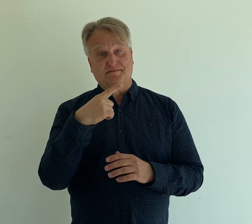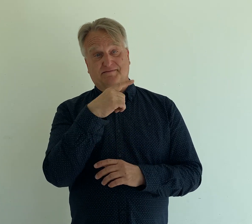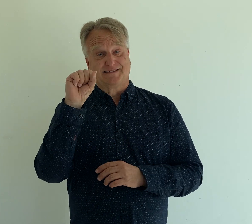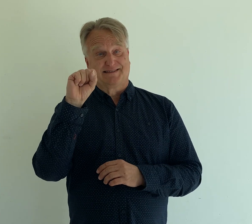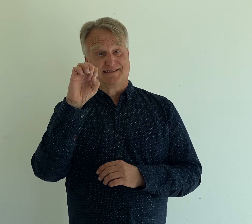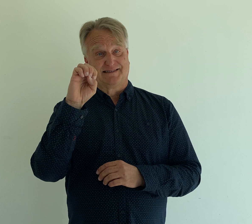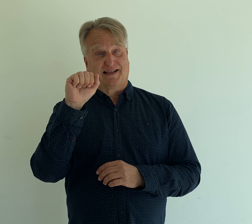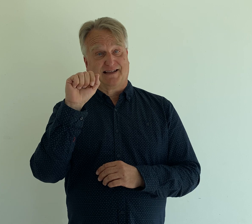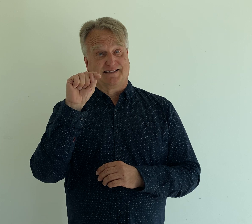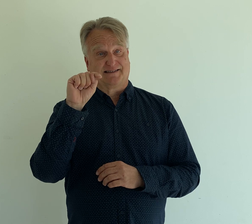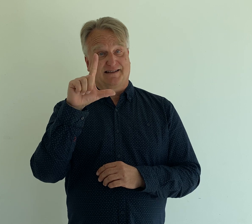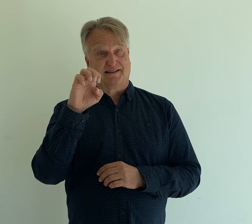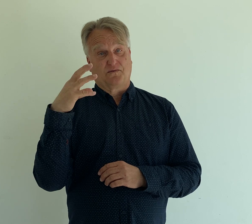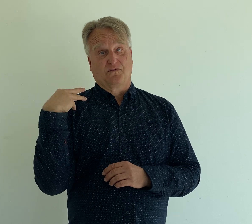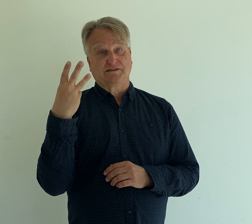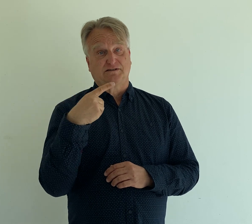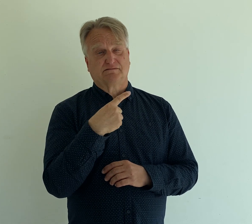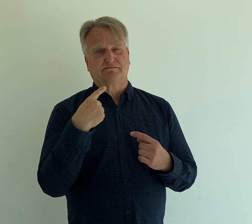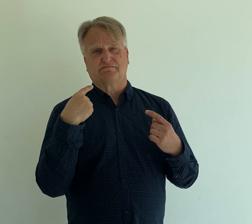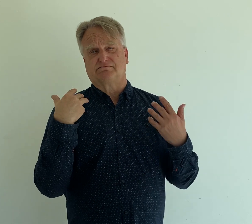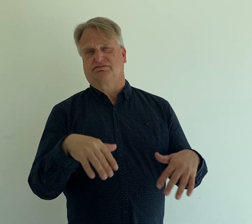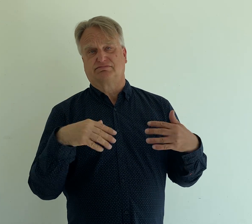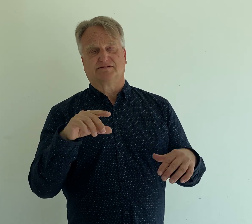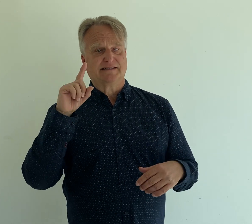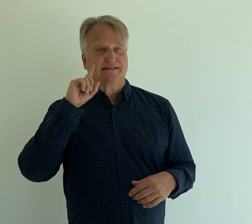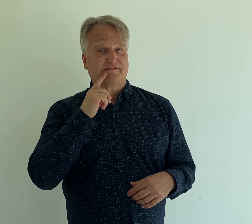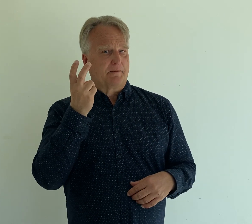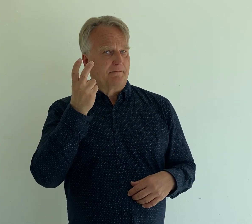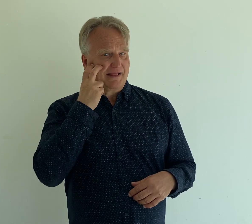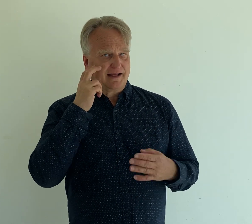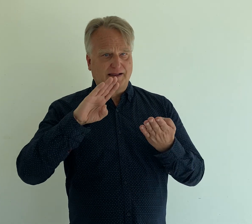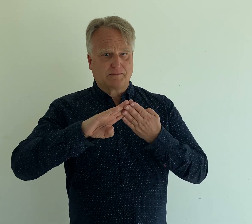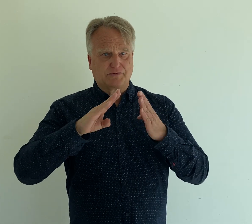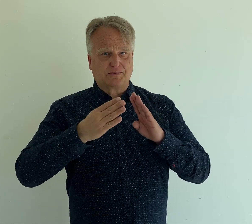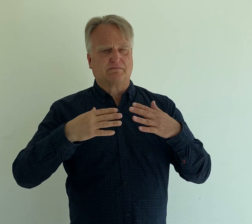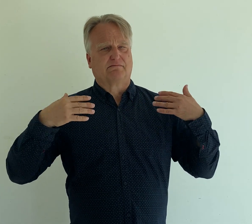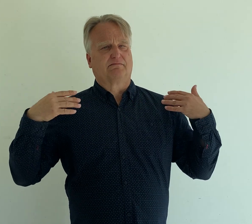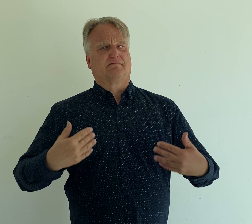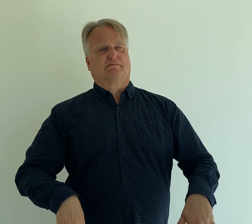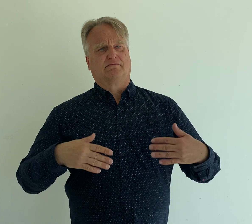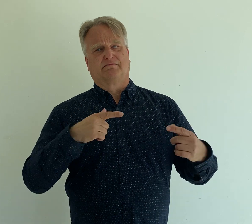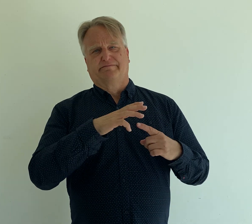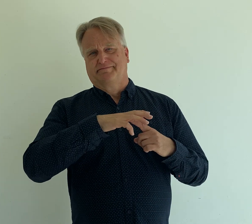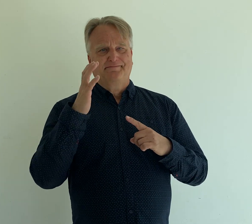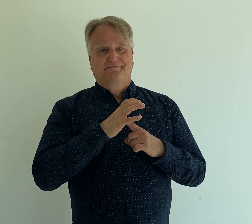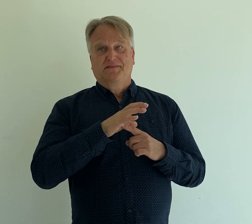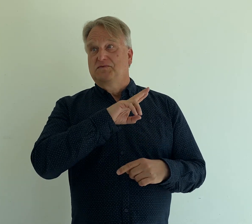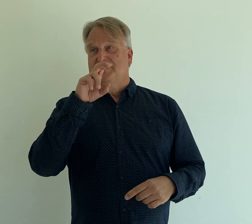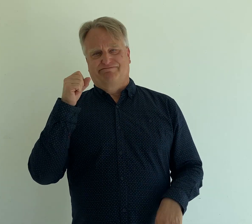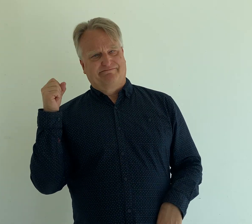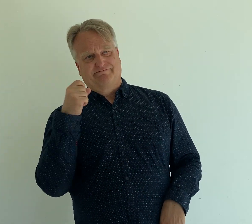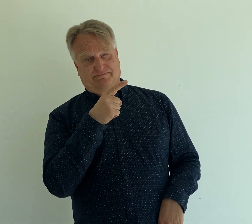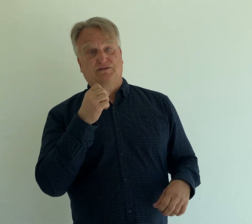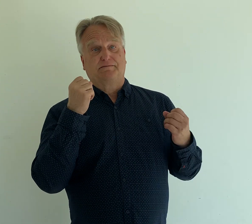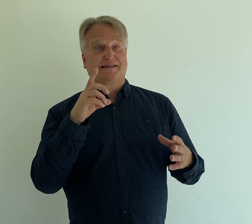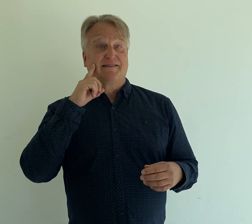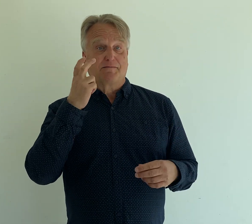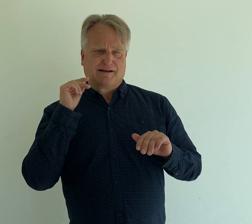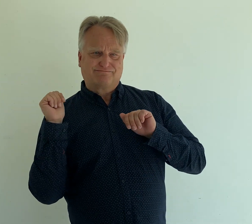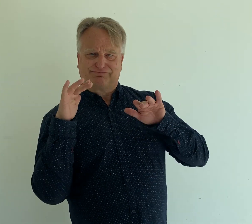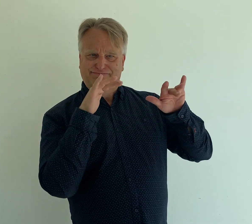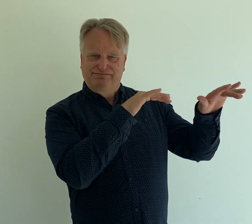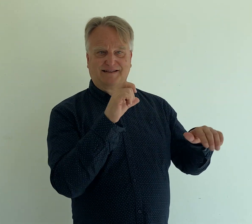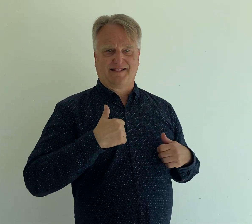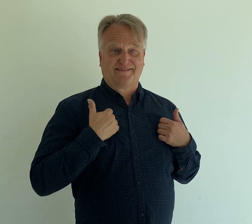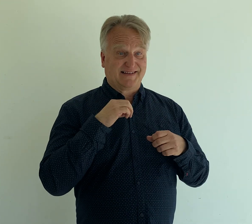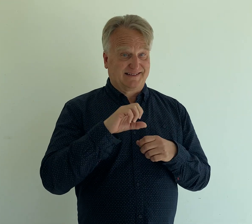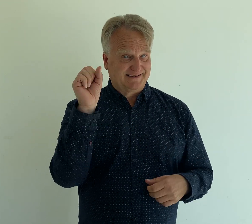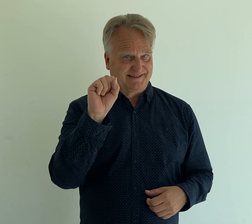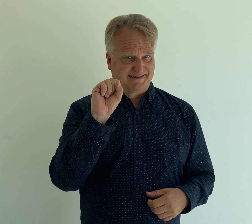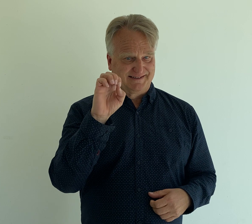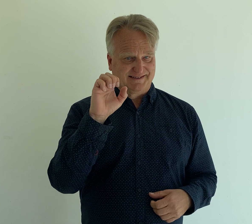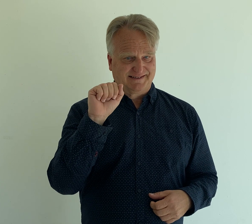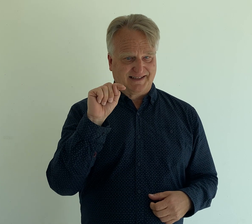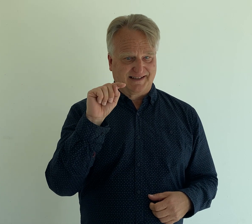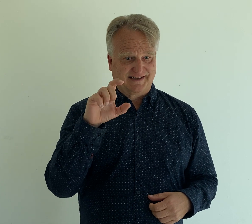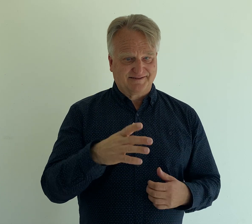Seattle, Washington is renowned for its DeafBlind community with many resources readily available to them, drawing many DeafBlind people there.